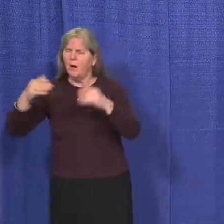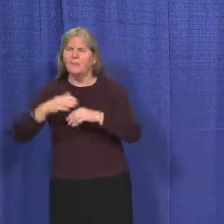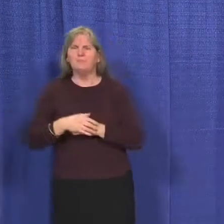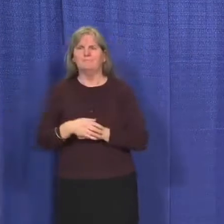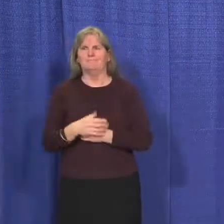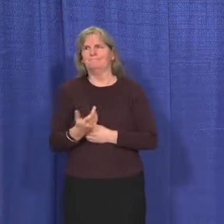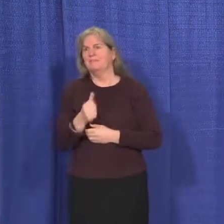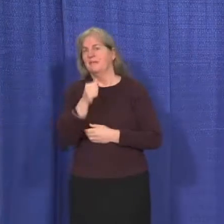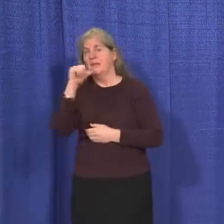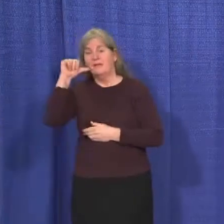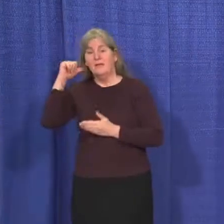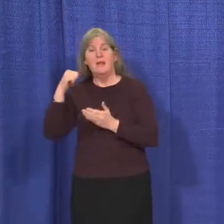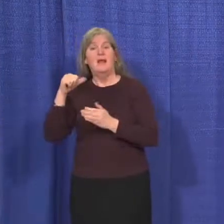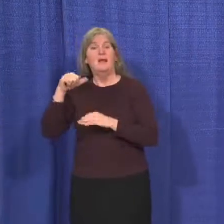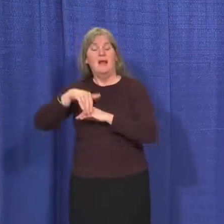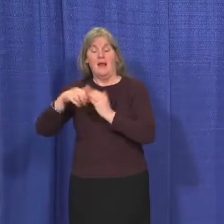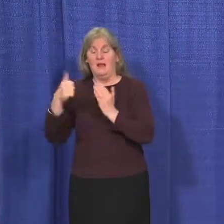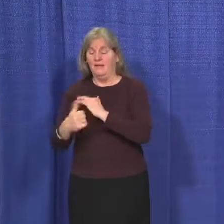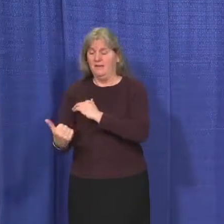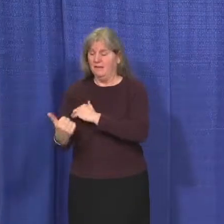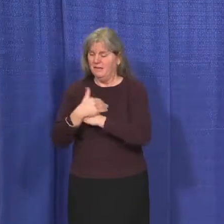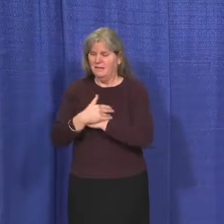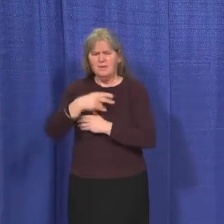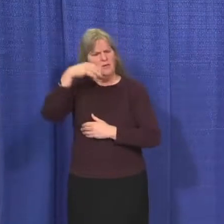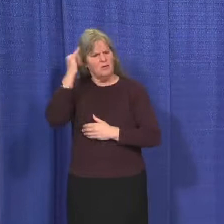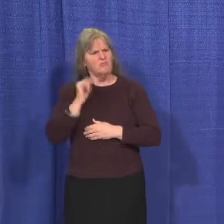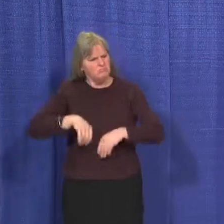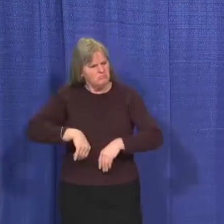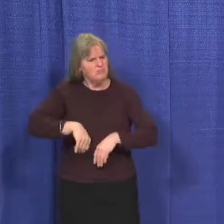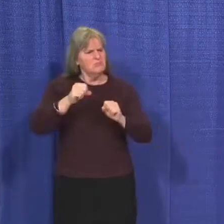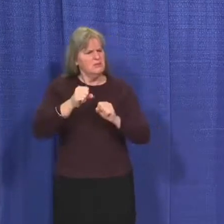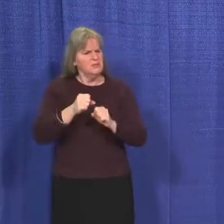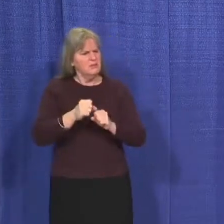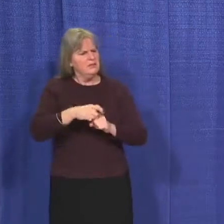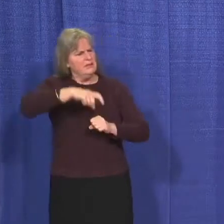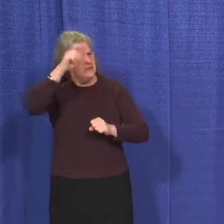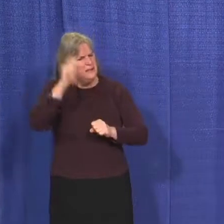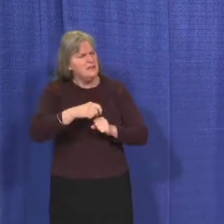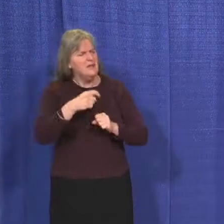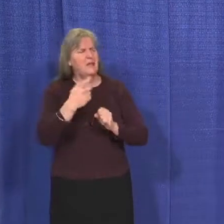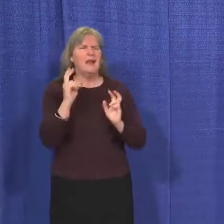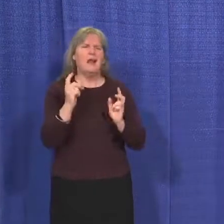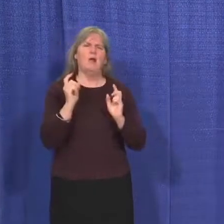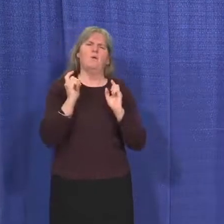I received a letter just last evening saying that Yukoners have done their part and we need